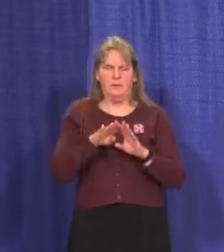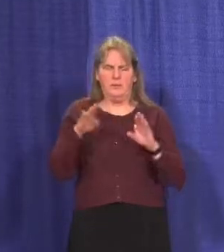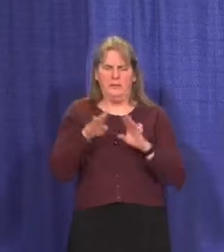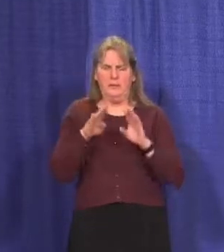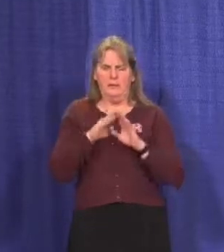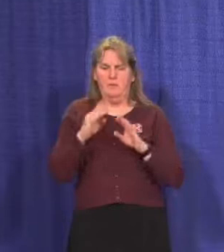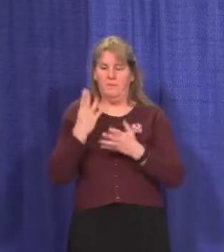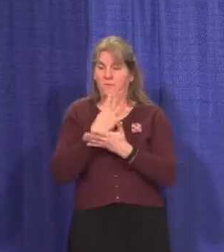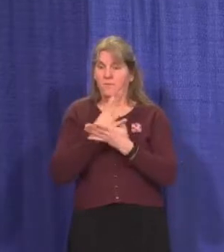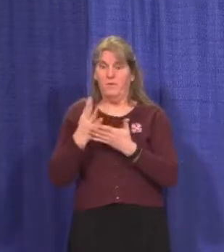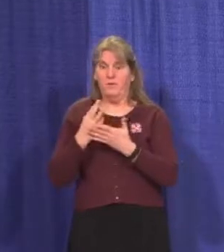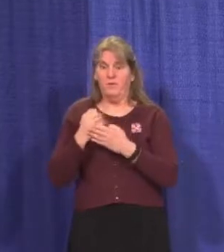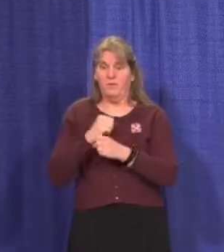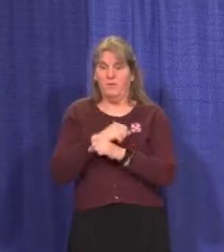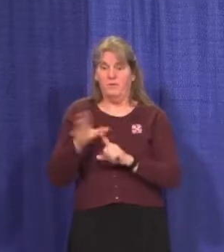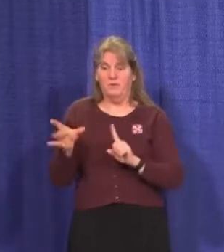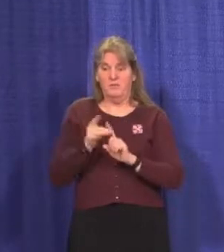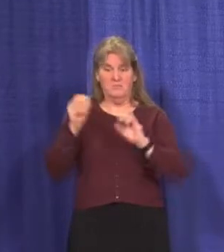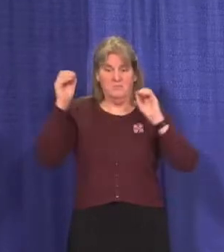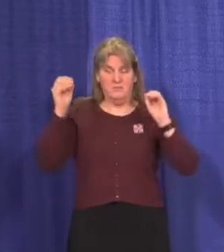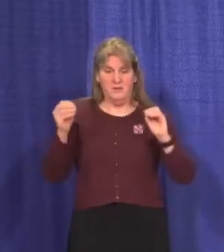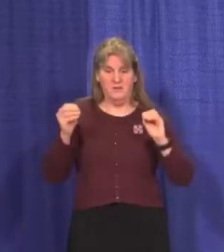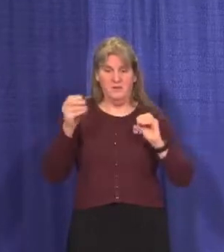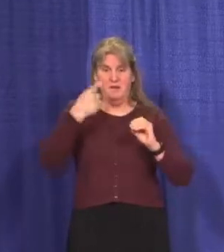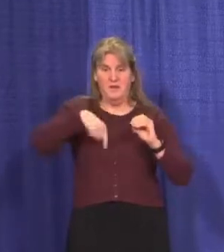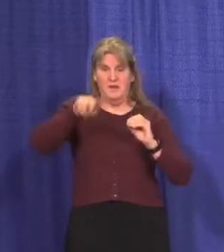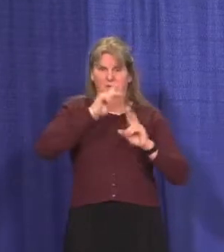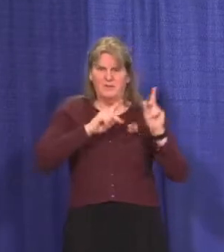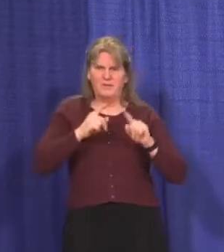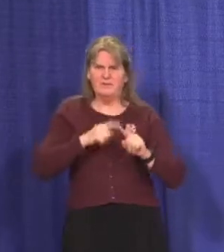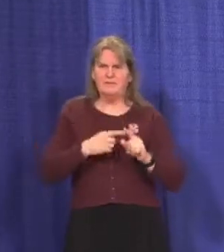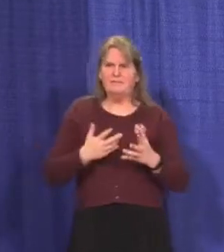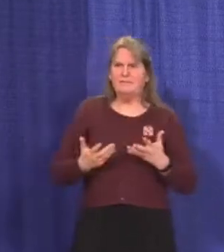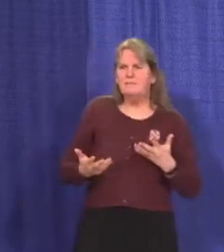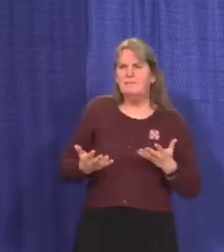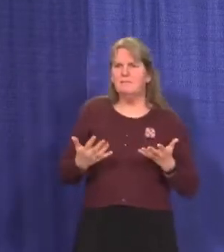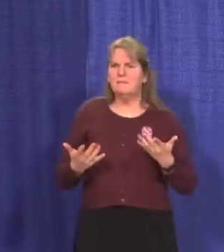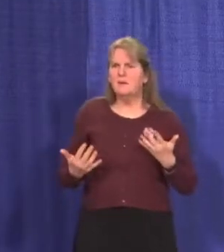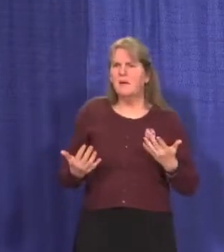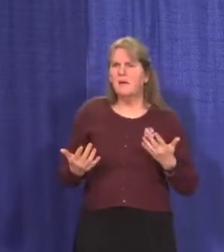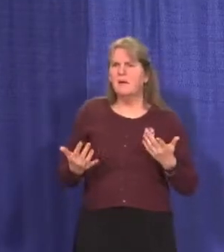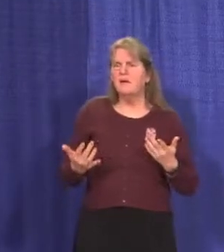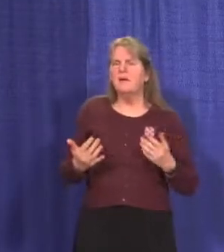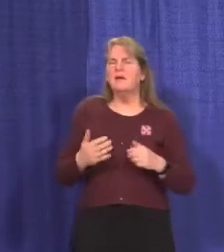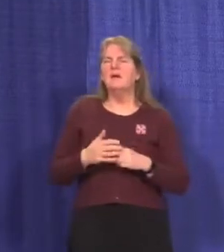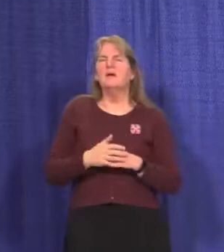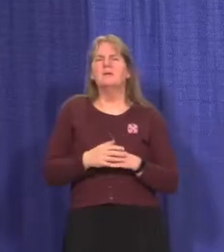and people are getting restless. A lot of questions I'm hearing,